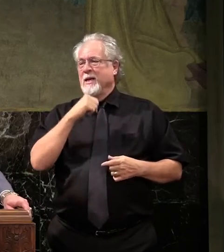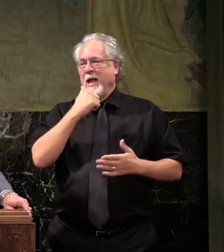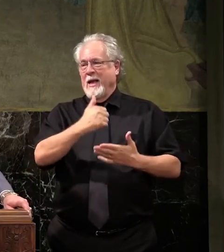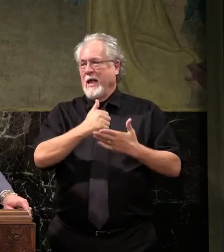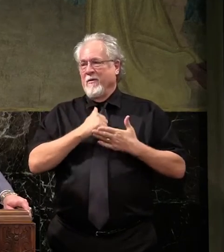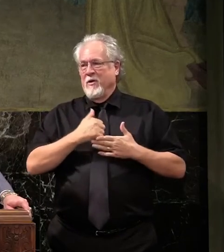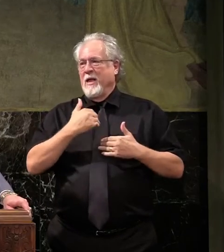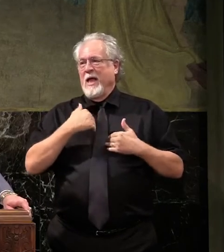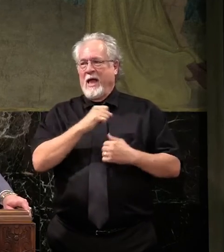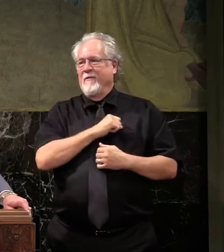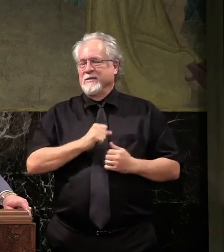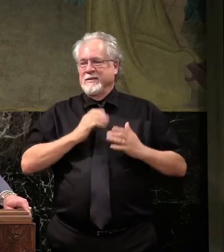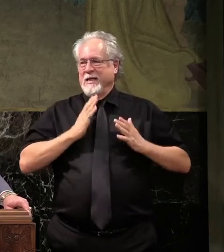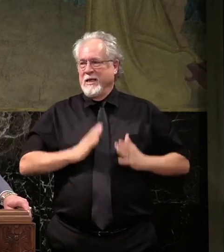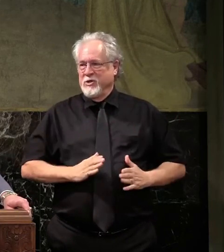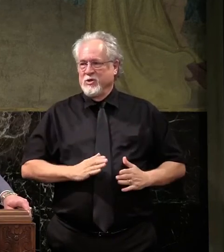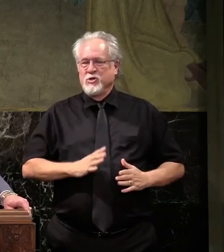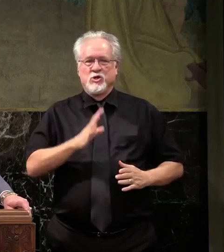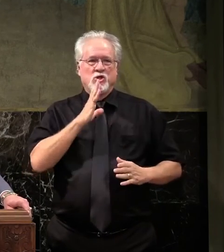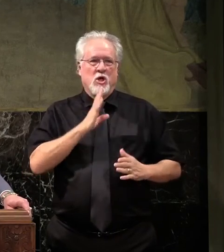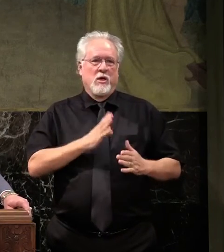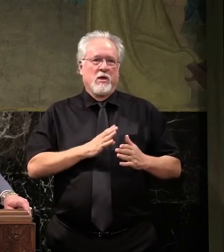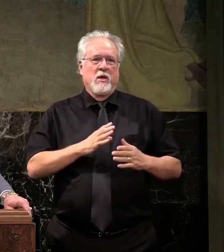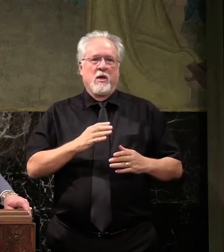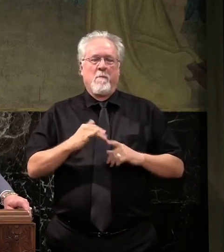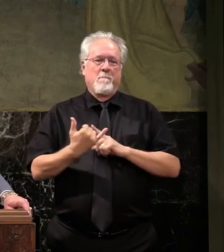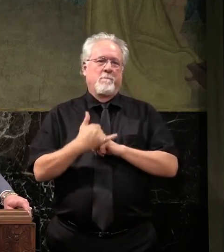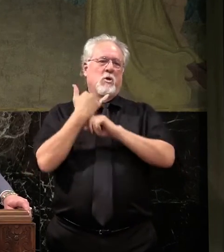Senators on the floor talking about being bullied or being jammed by the